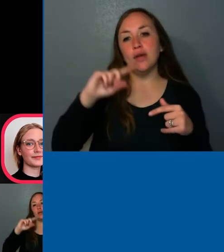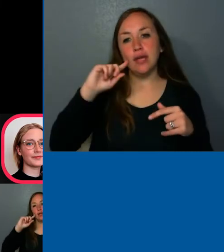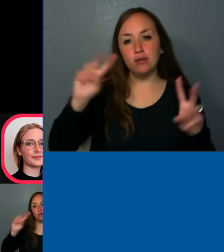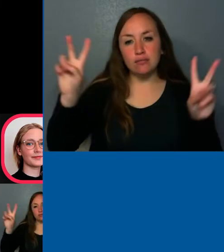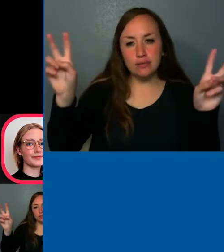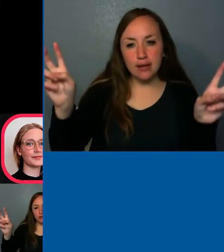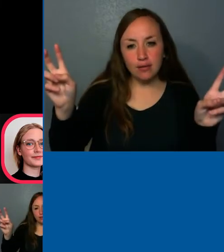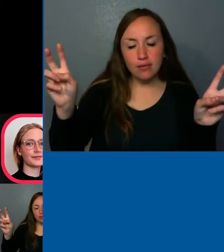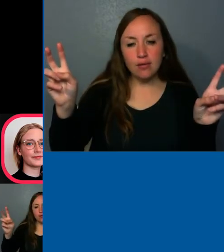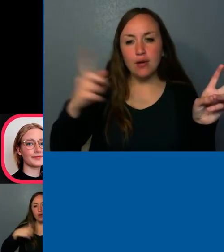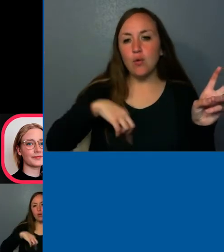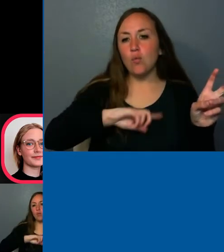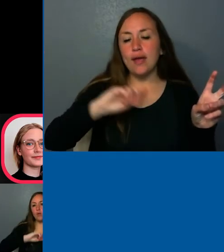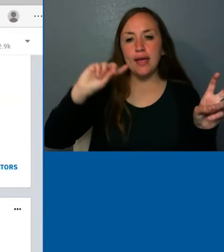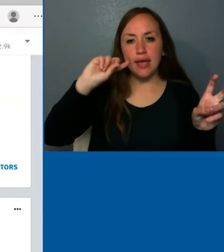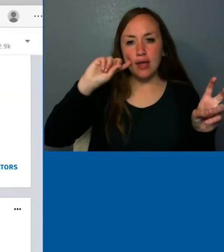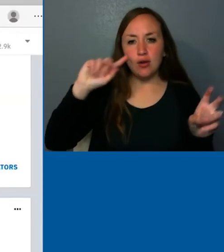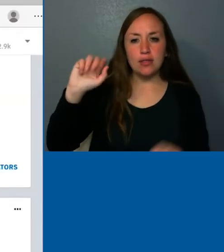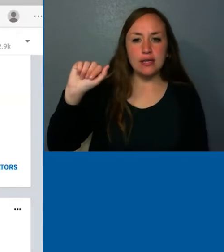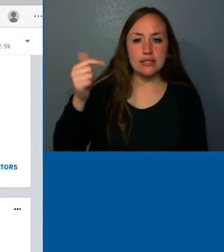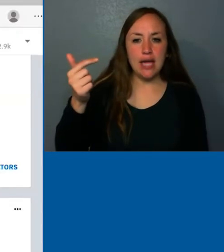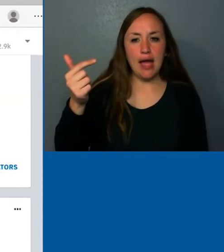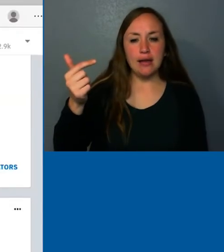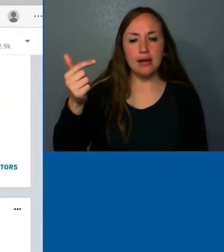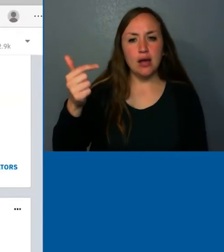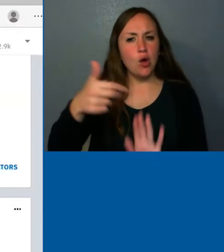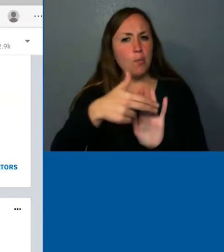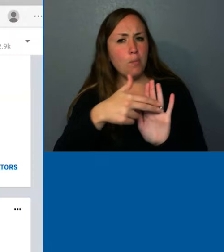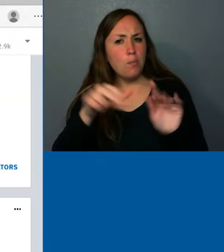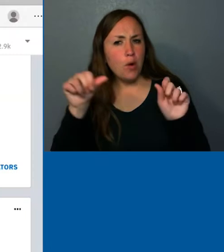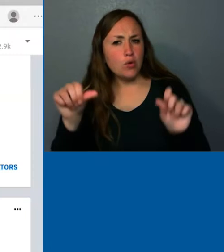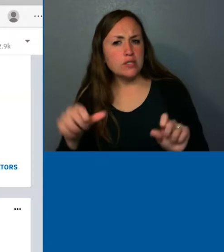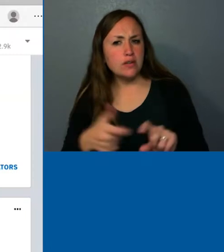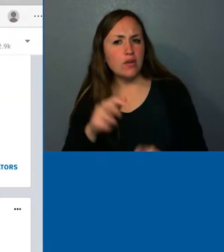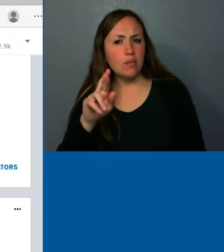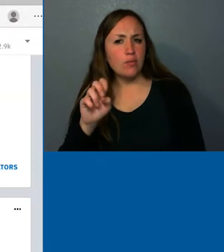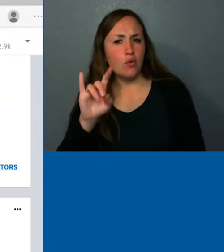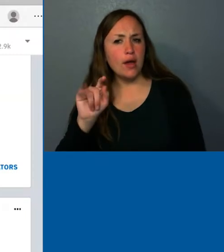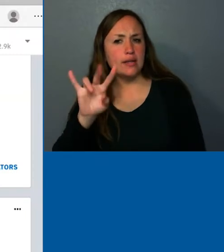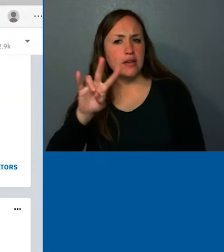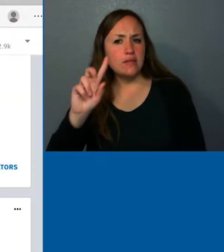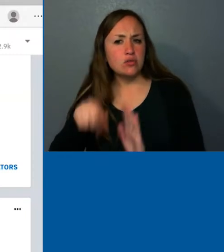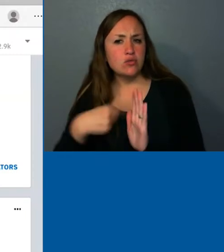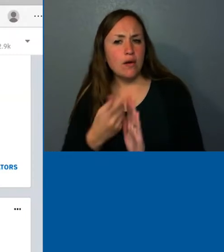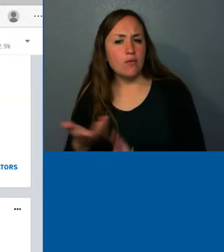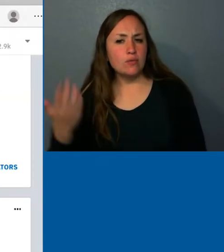[Sam] We hear the tag. [Reader] Posted by link u/GrahamMcLaughlin. One unread link 22 hours ago. Posted by link u/GavinXI.